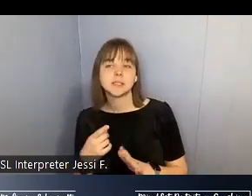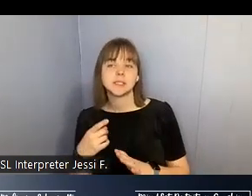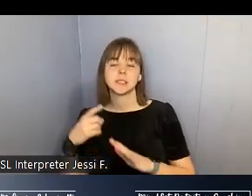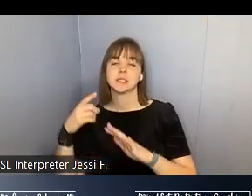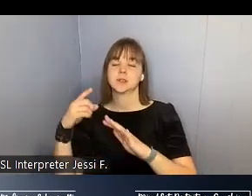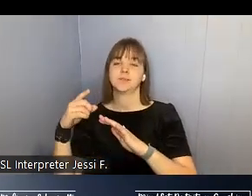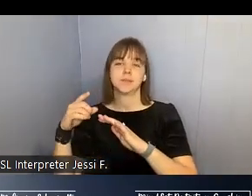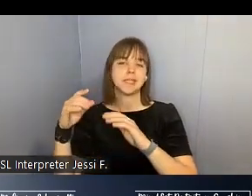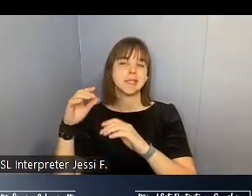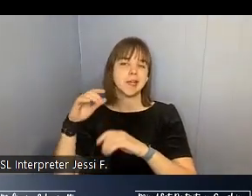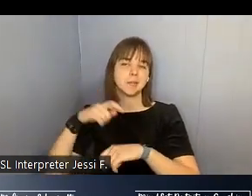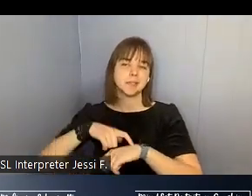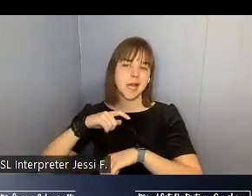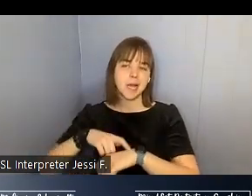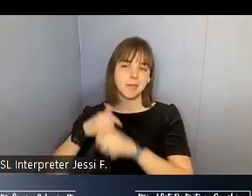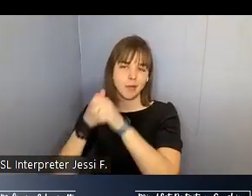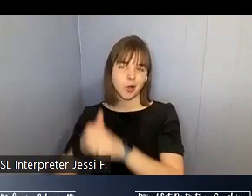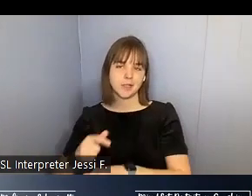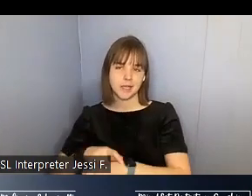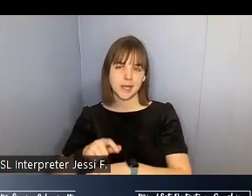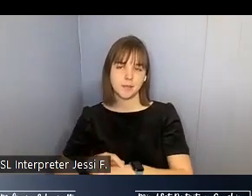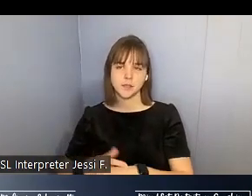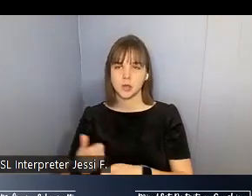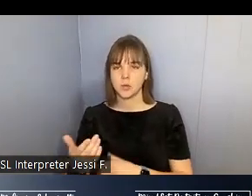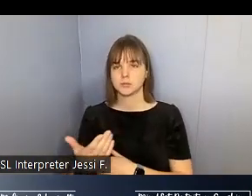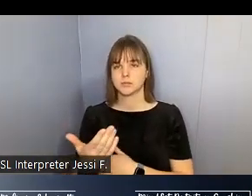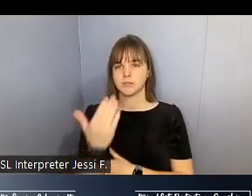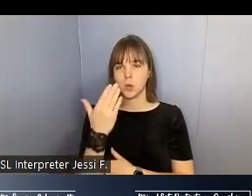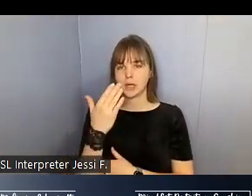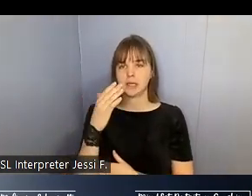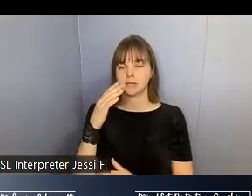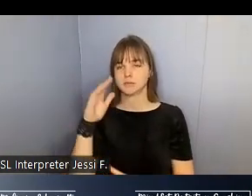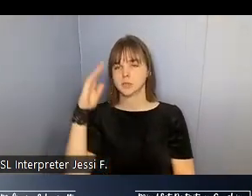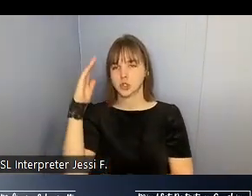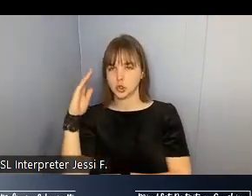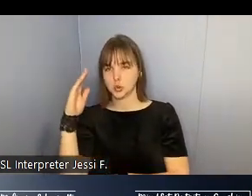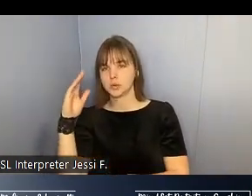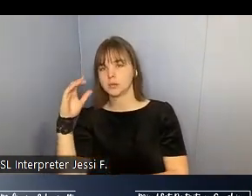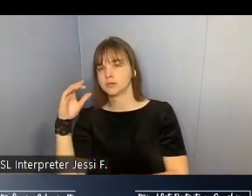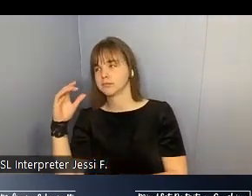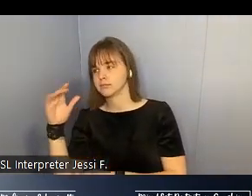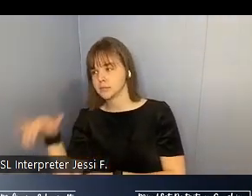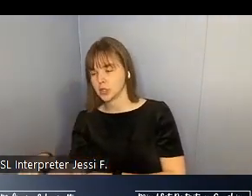And that equals eat whether you're hungry or not. So something to think about. Appreciate your food.